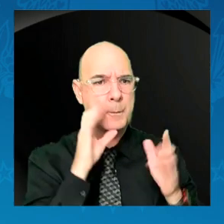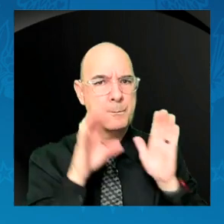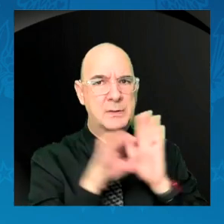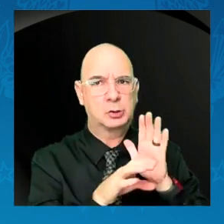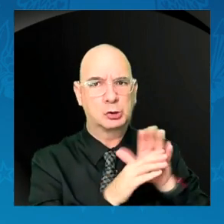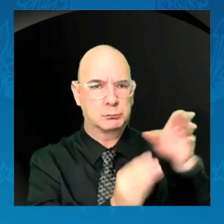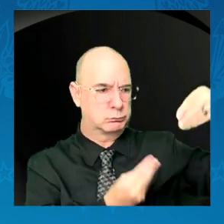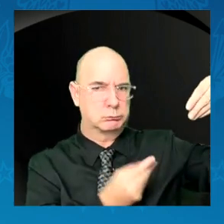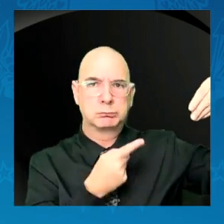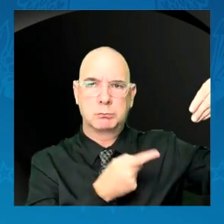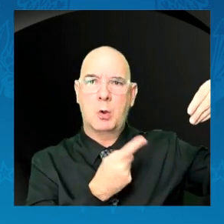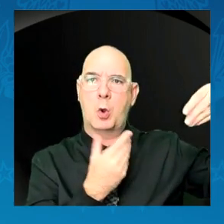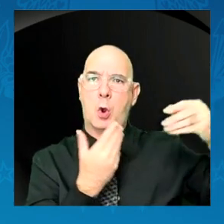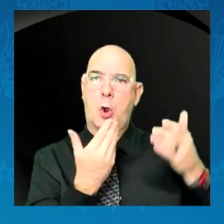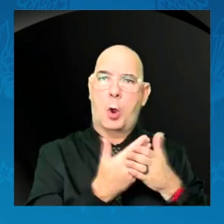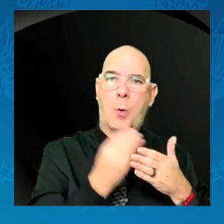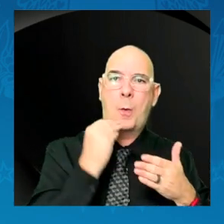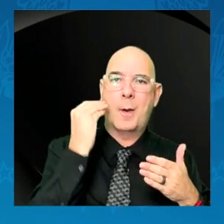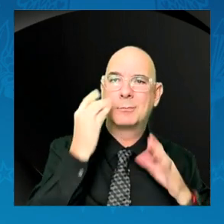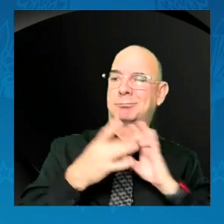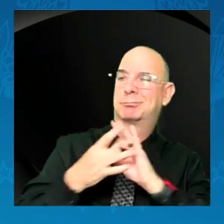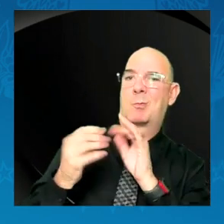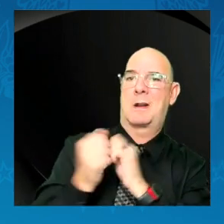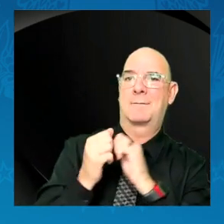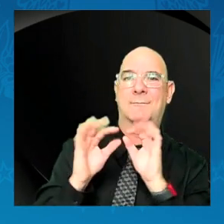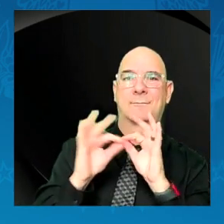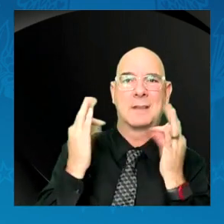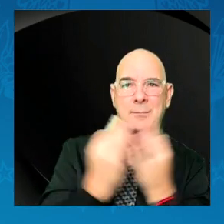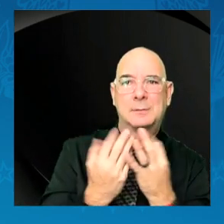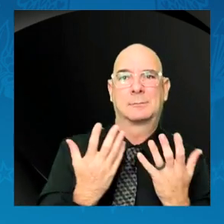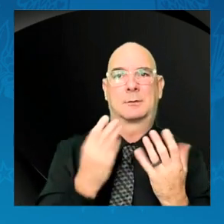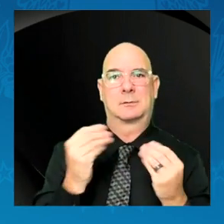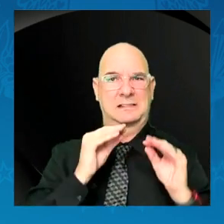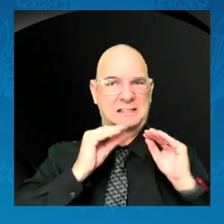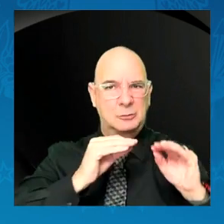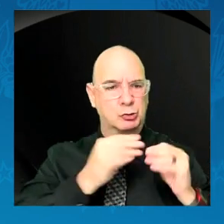and the teachings that have been handed down to her through the generations.